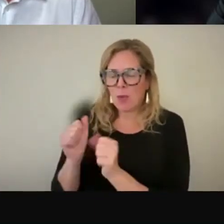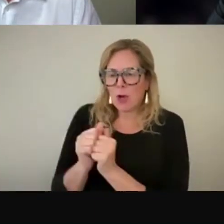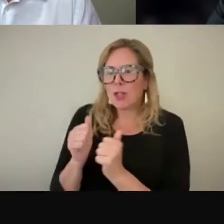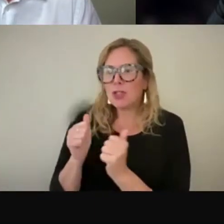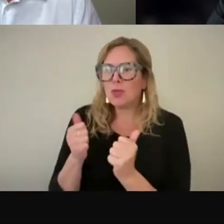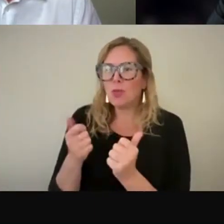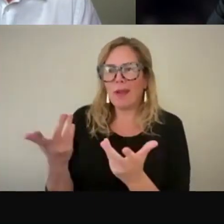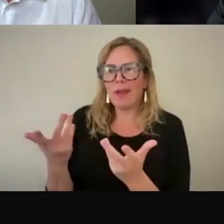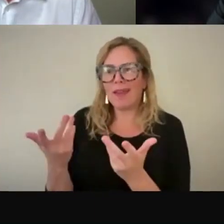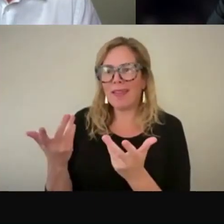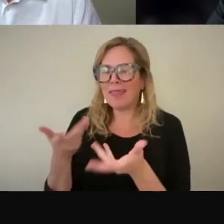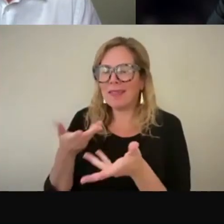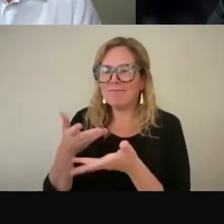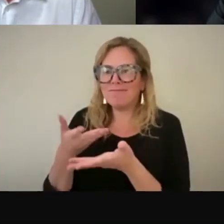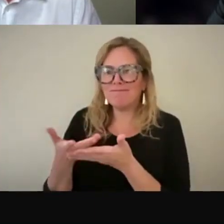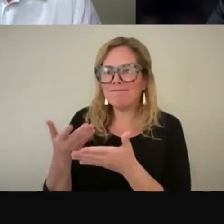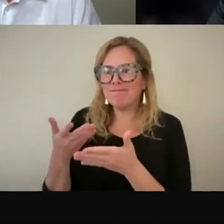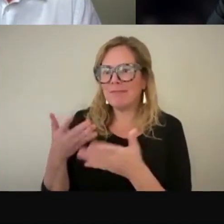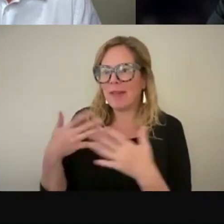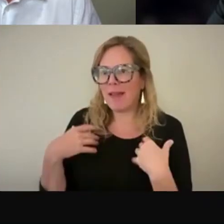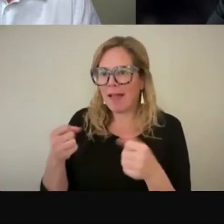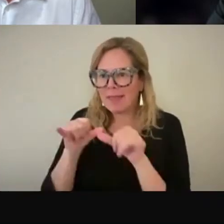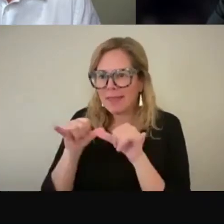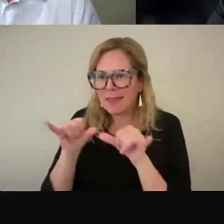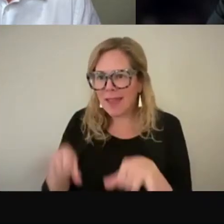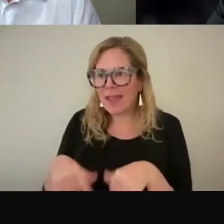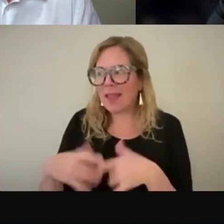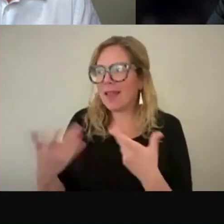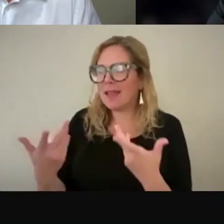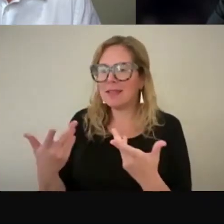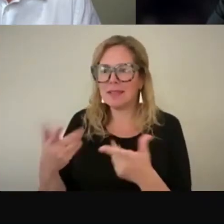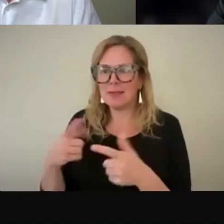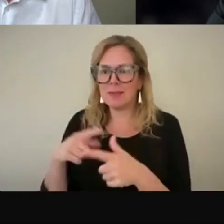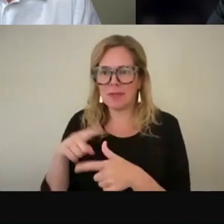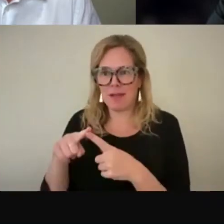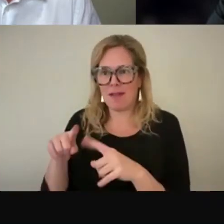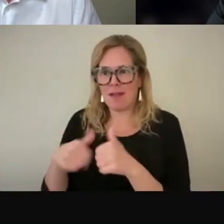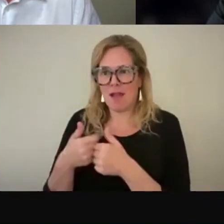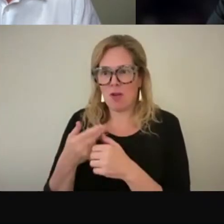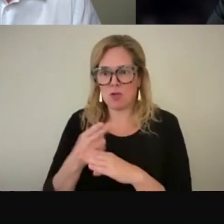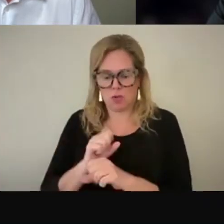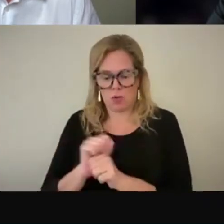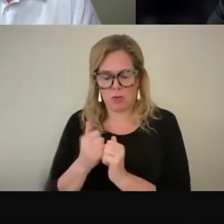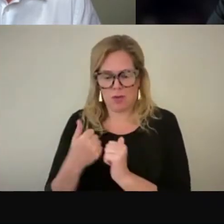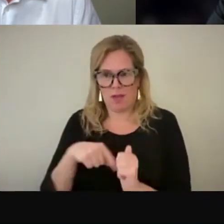the devices most usable for their patients. From a developer community, we have feedback